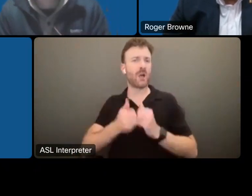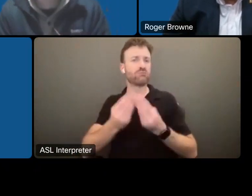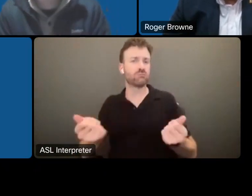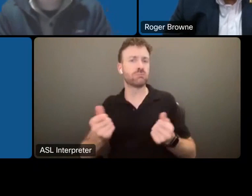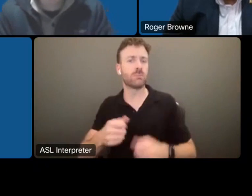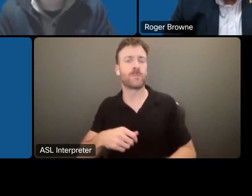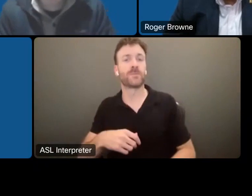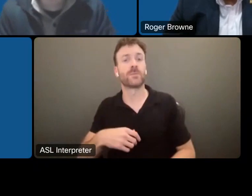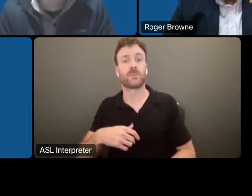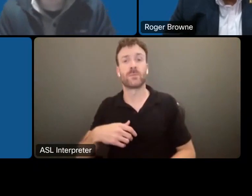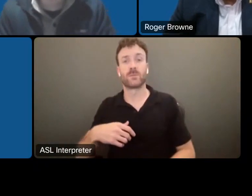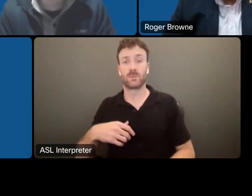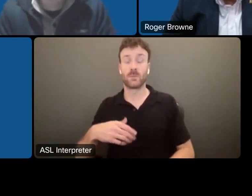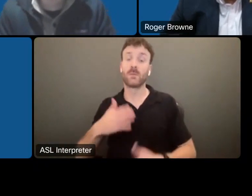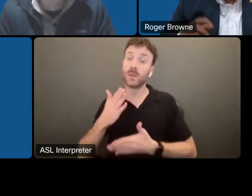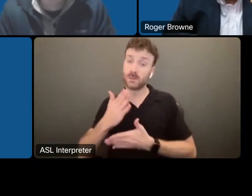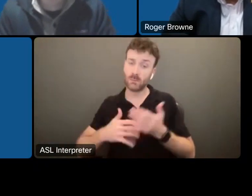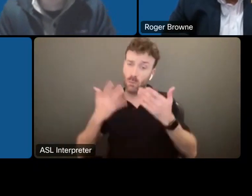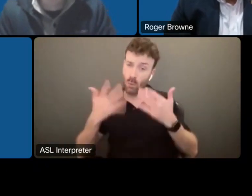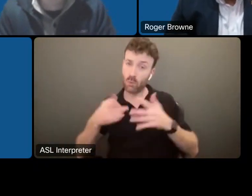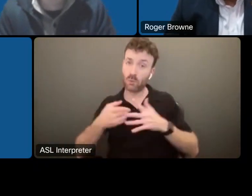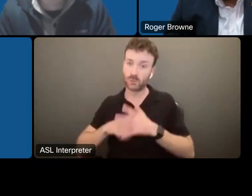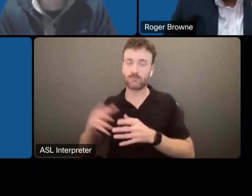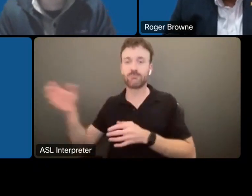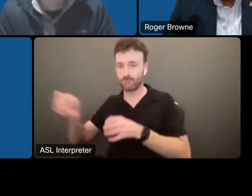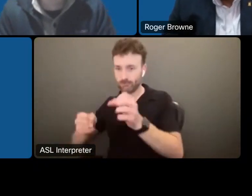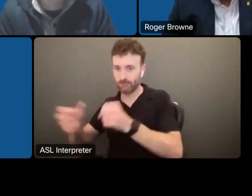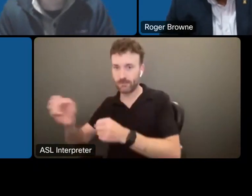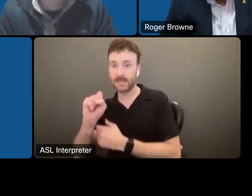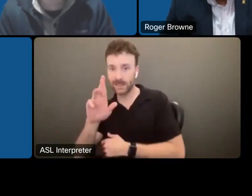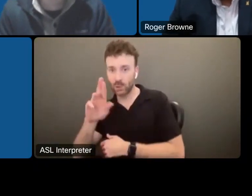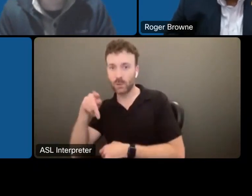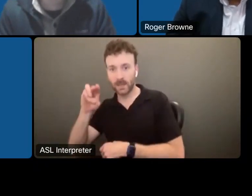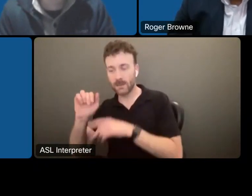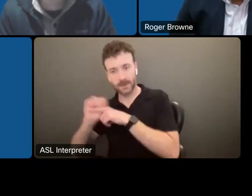And again, some of that stuff has already started as we've hired PMs and they're trained.